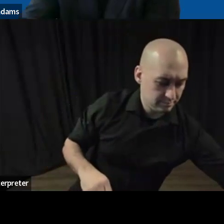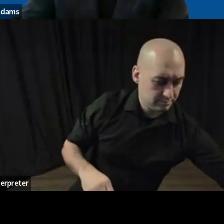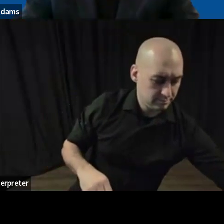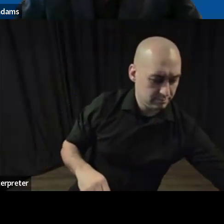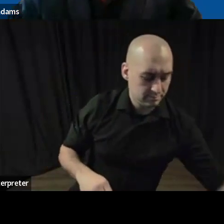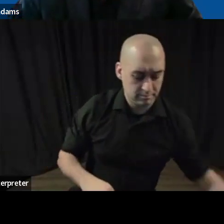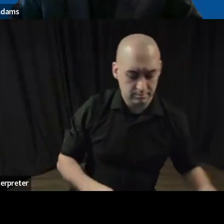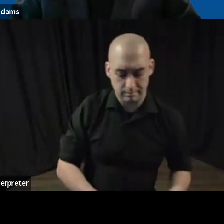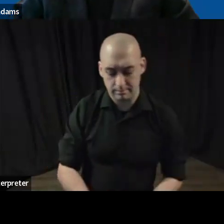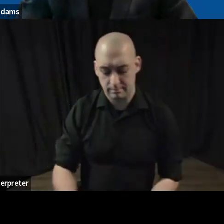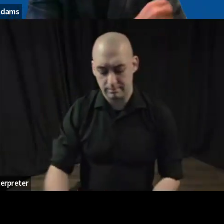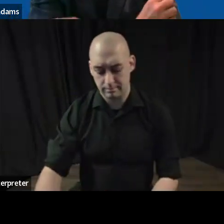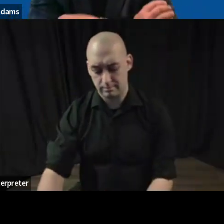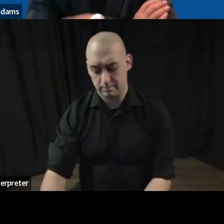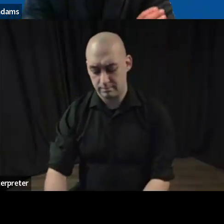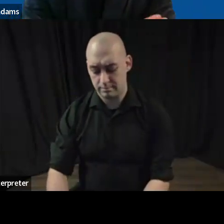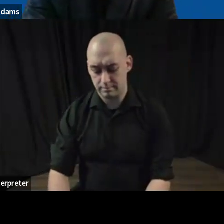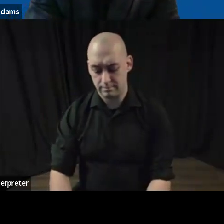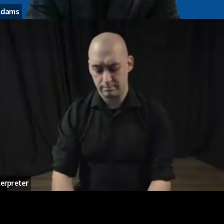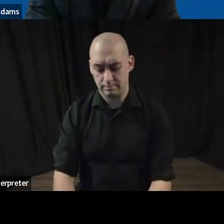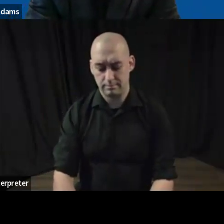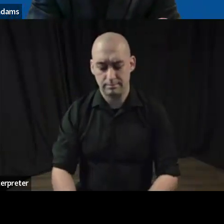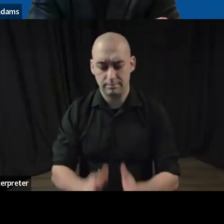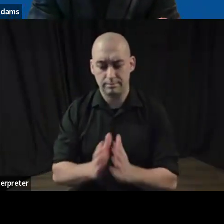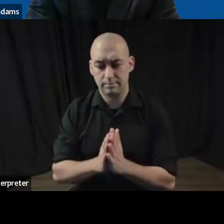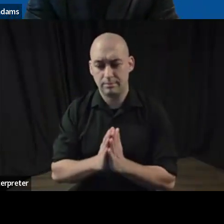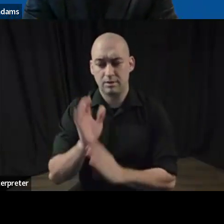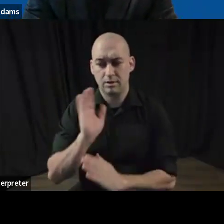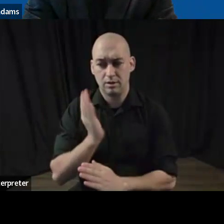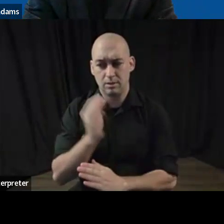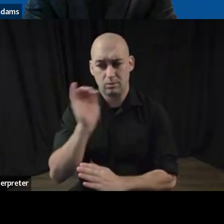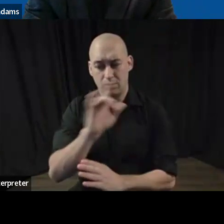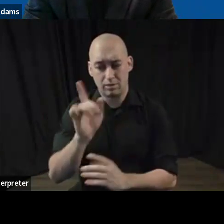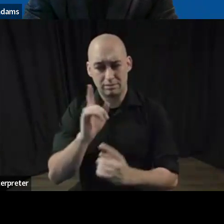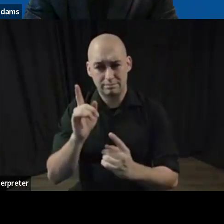You know, I think we're now getting into like a level of specificity that we weren't really